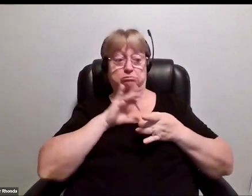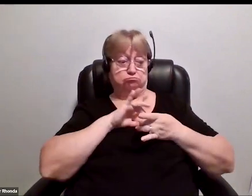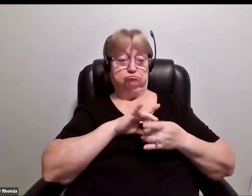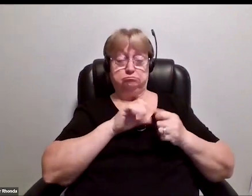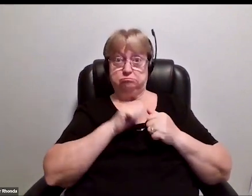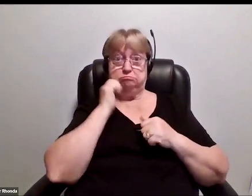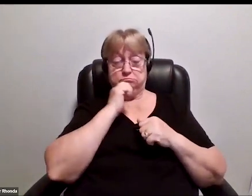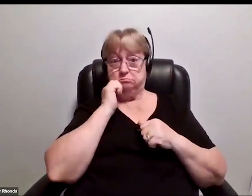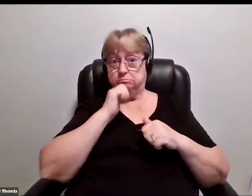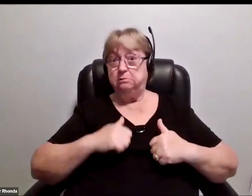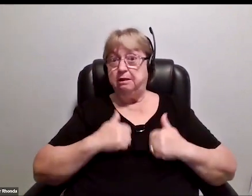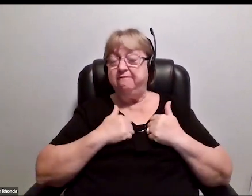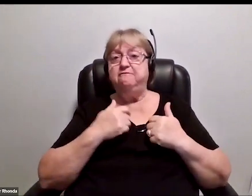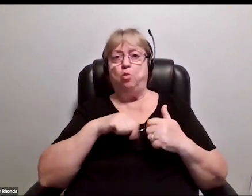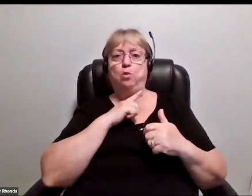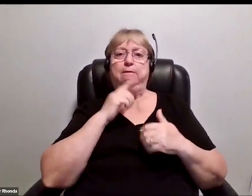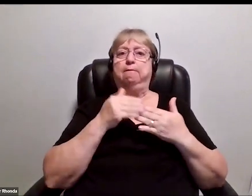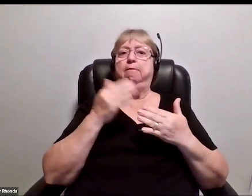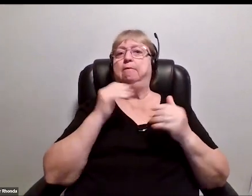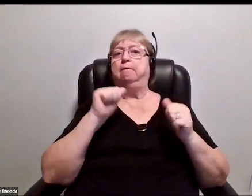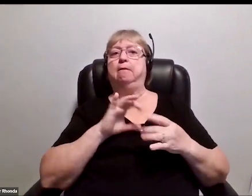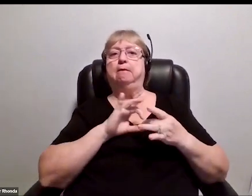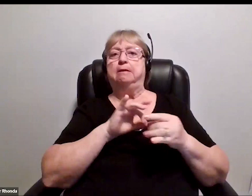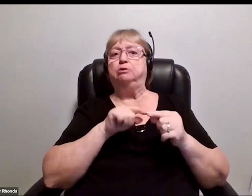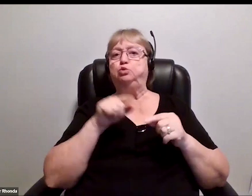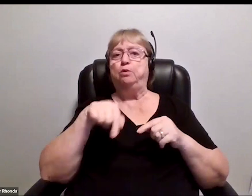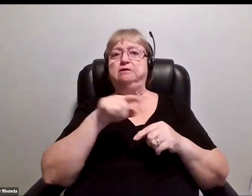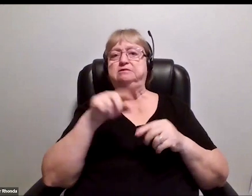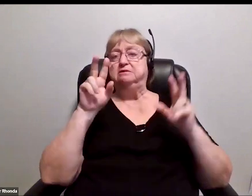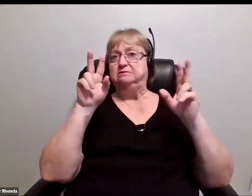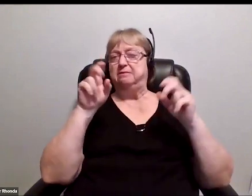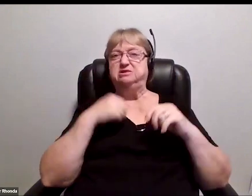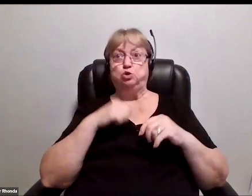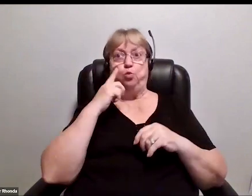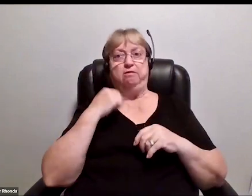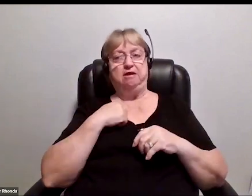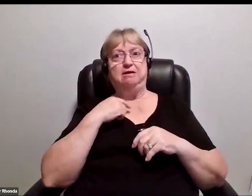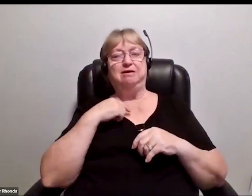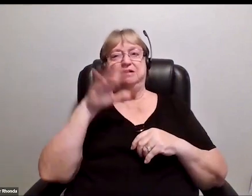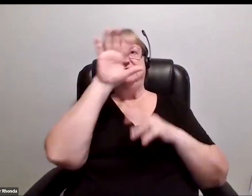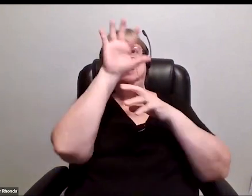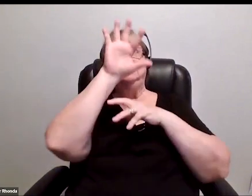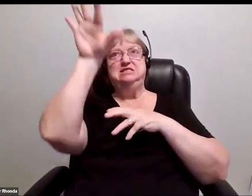we can easily connect to these topics. We think that space weather is brilliant to explain